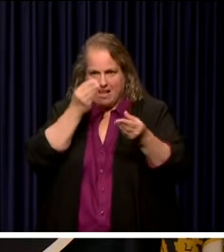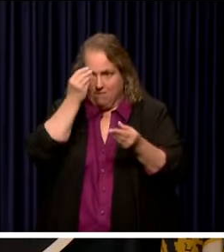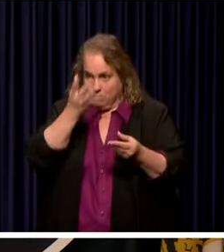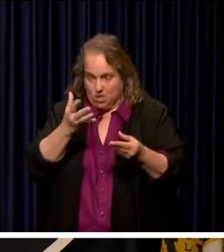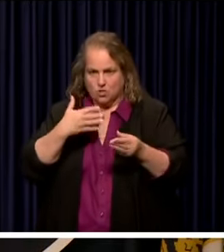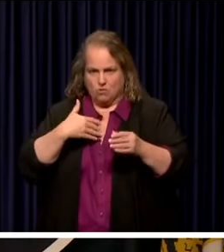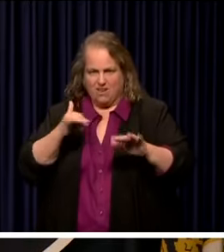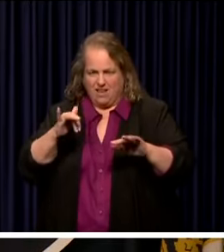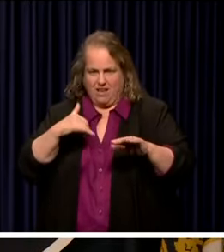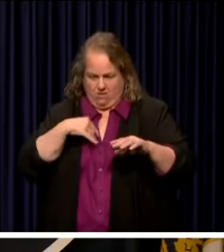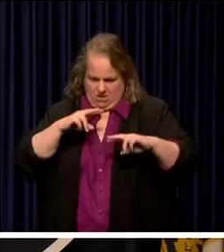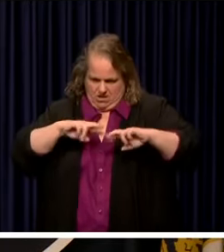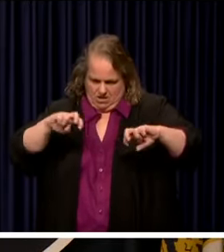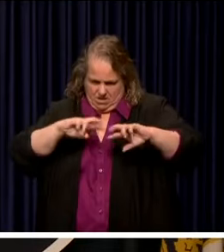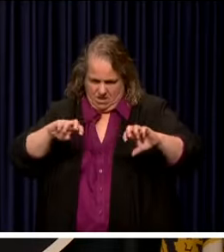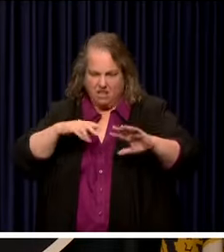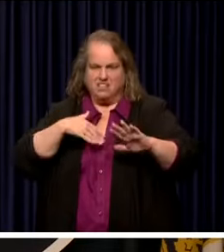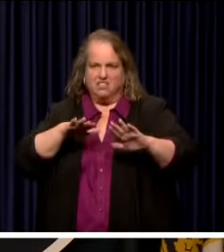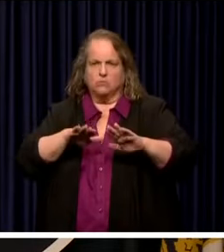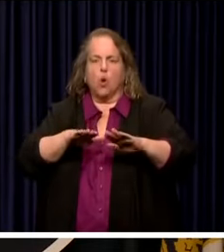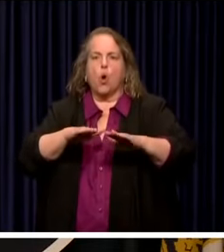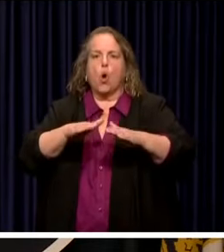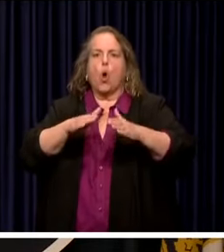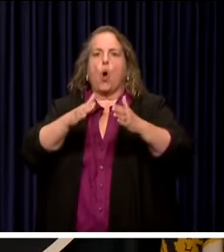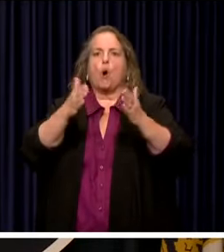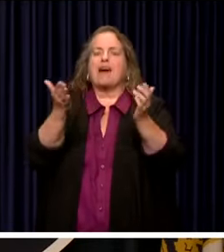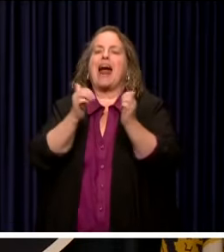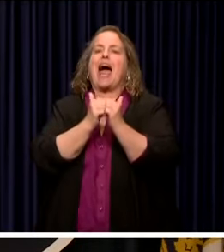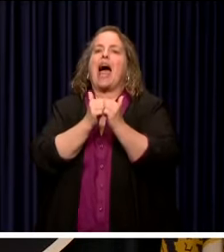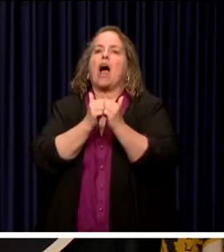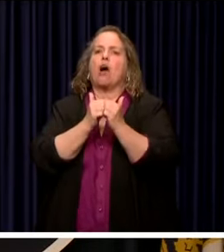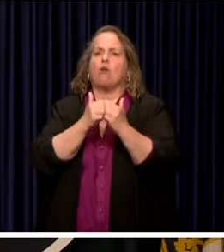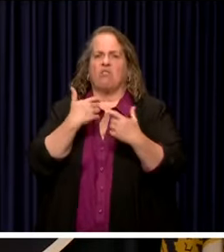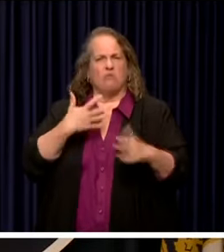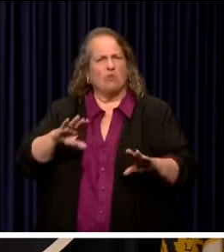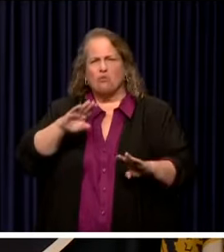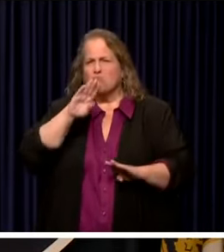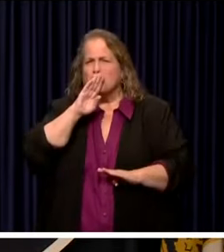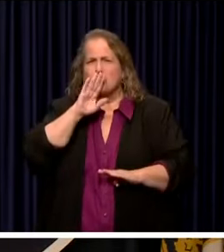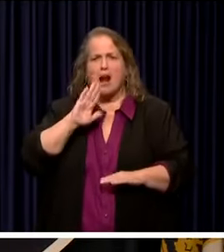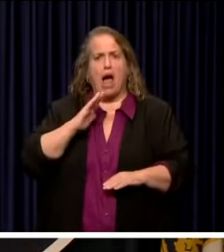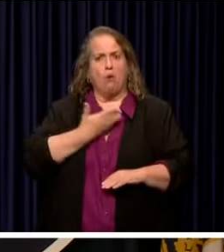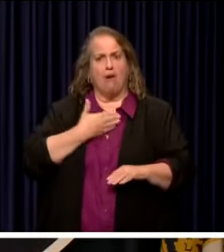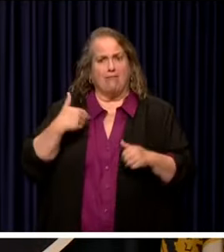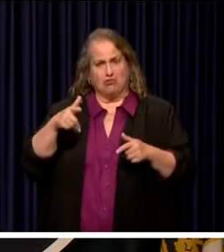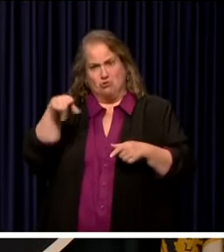AND I KNOW WE CAN, AND I KNOW THAT WE WILL.